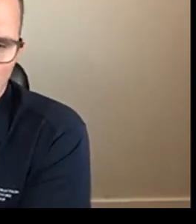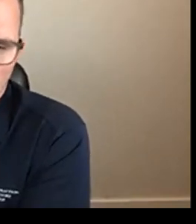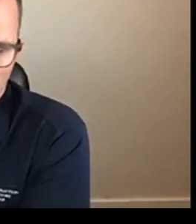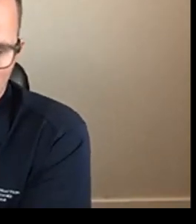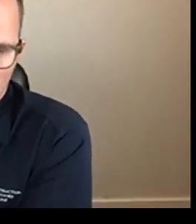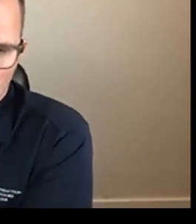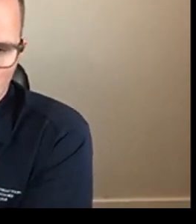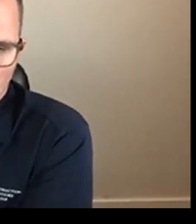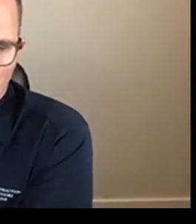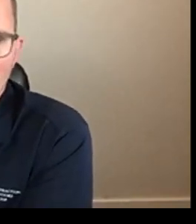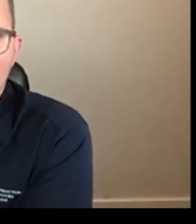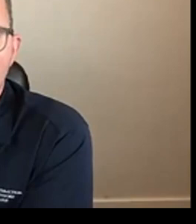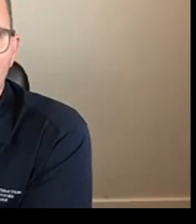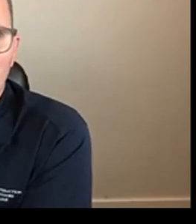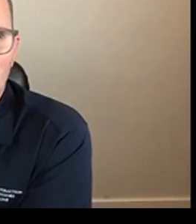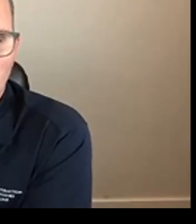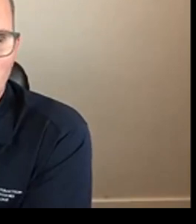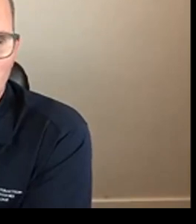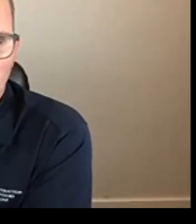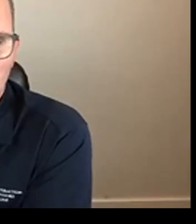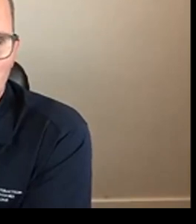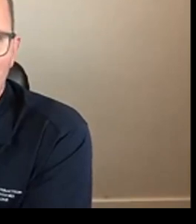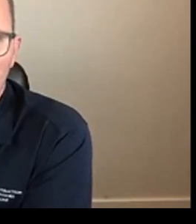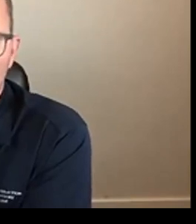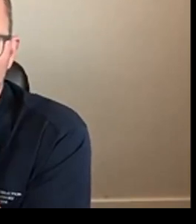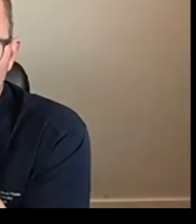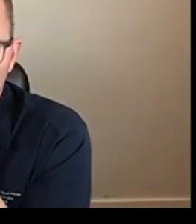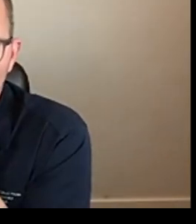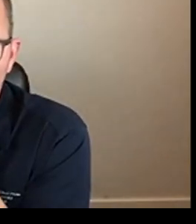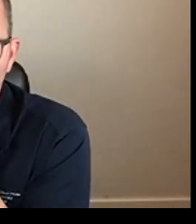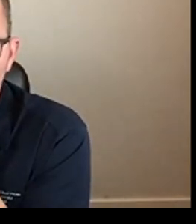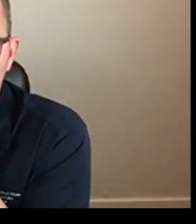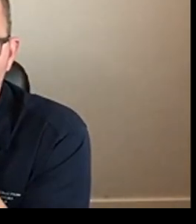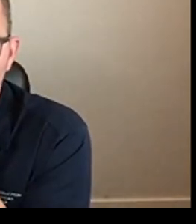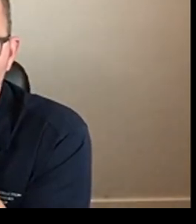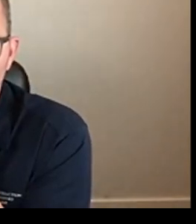and Justin whenever you're ready. 15:30:54 I will let you take over.